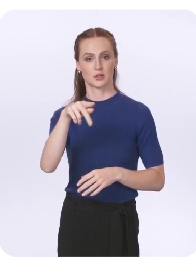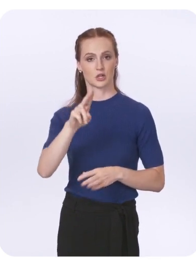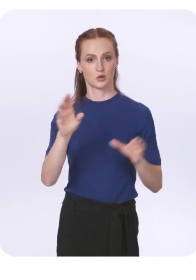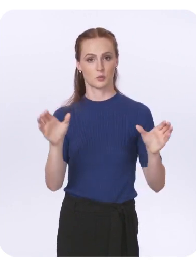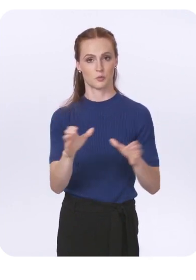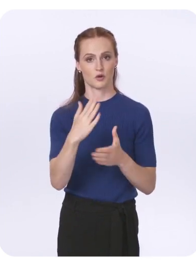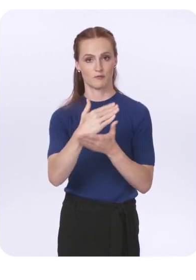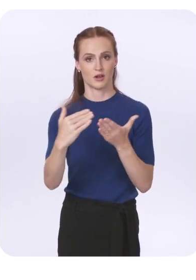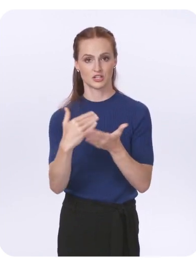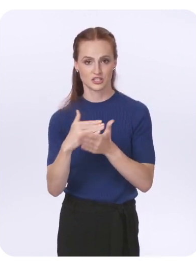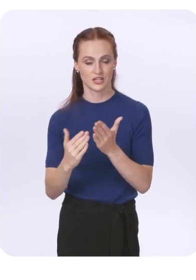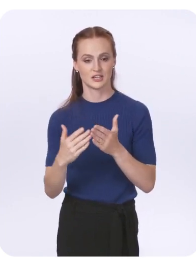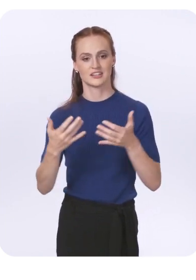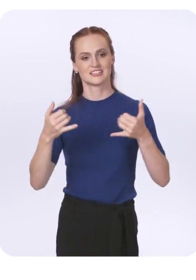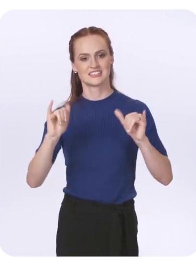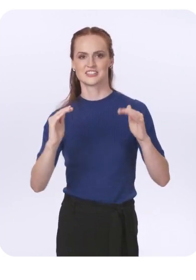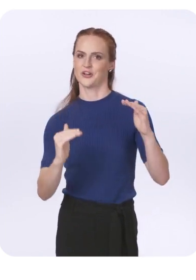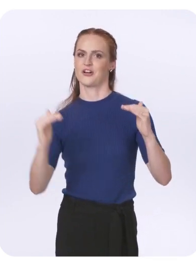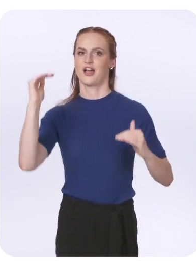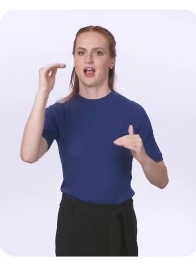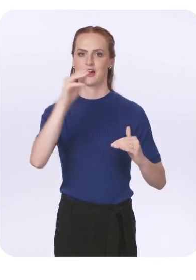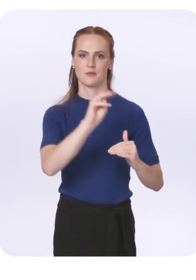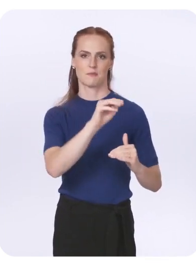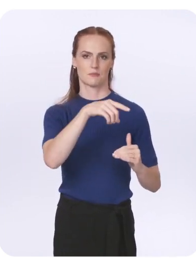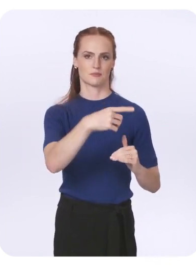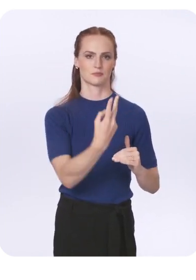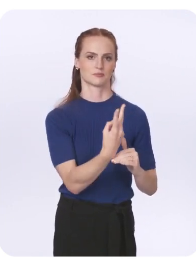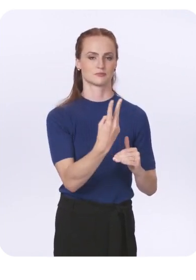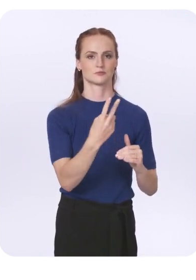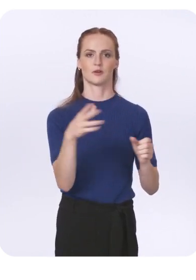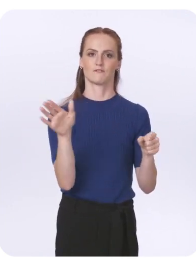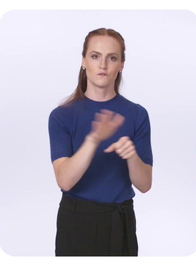is still significantly higher than your Quest 2 entire GPU perf budget.